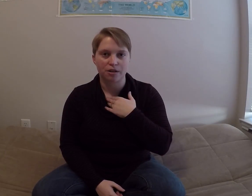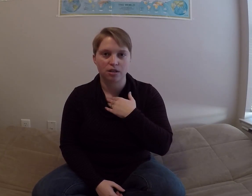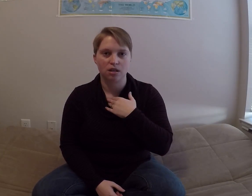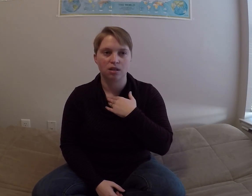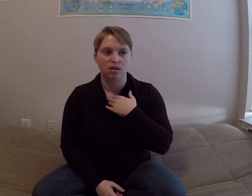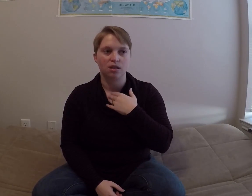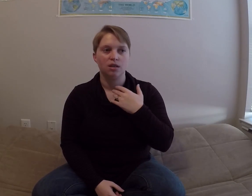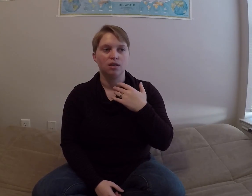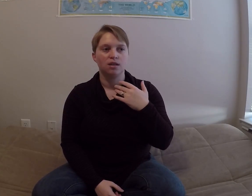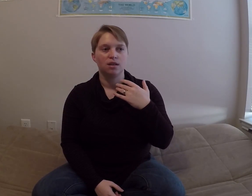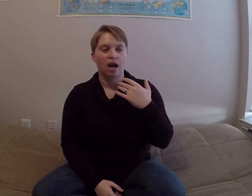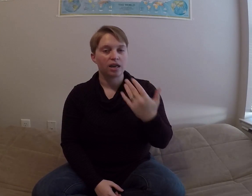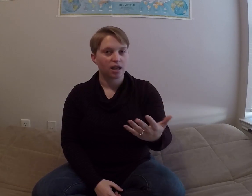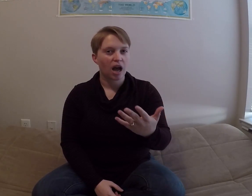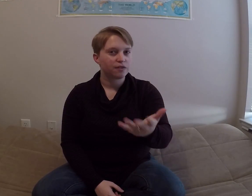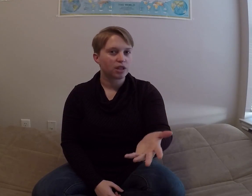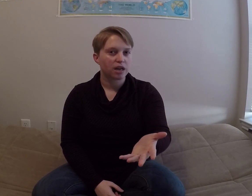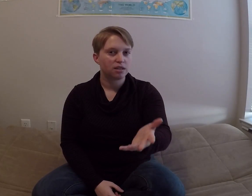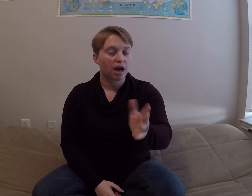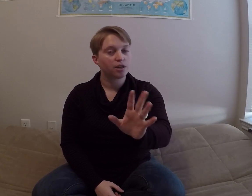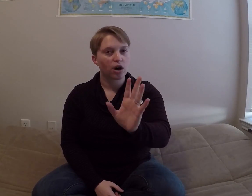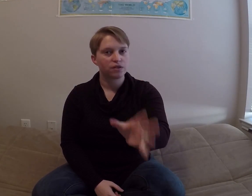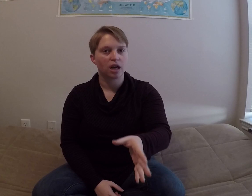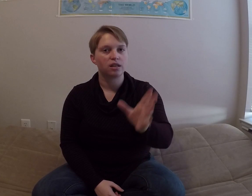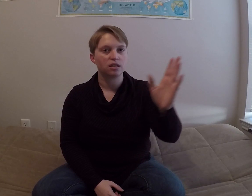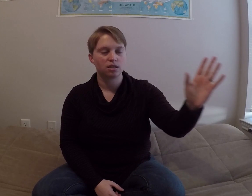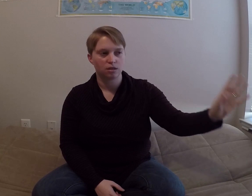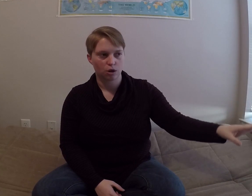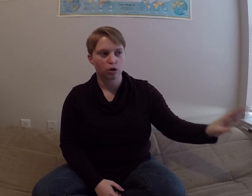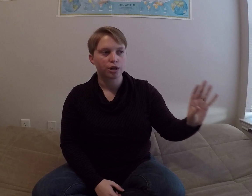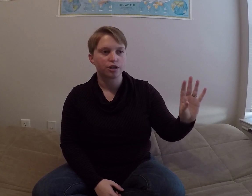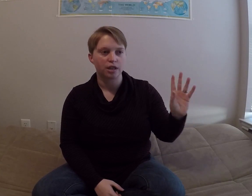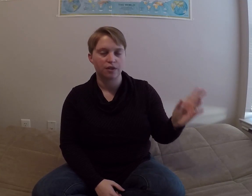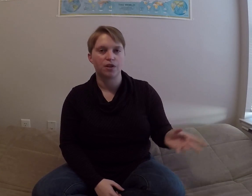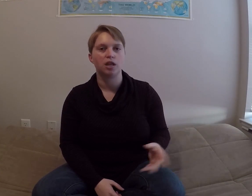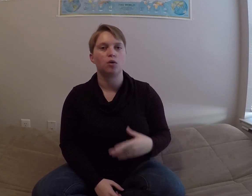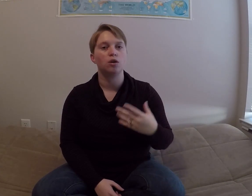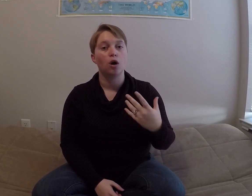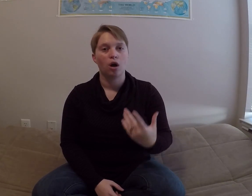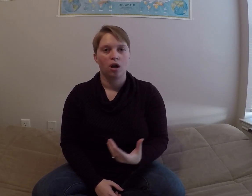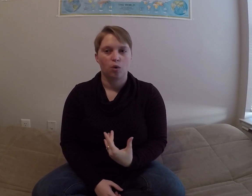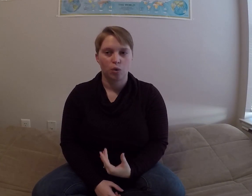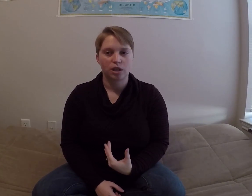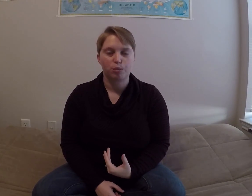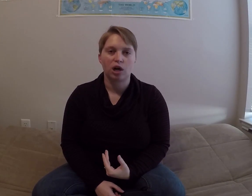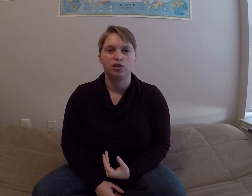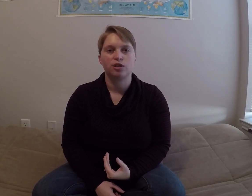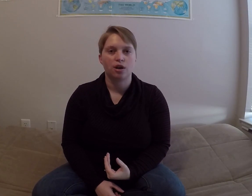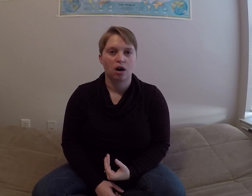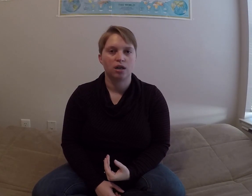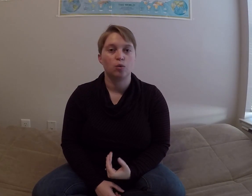And I’ve said, I know I said earlier in the video, with the processor on,